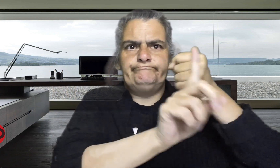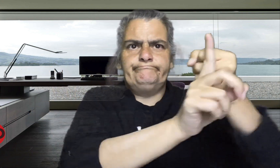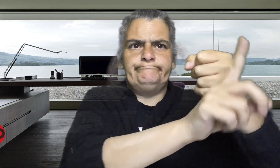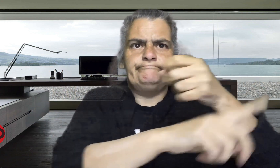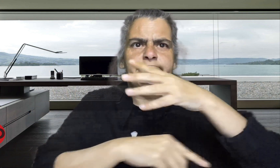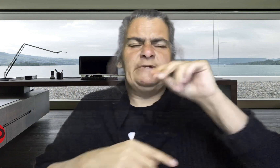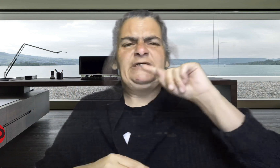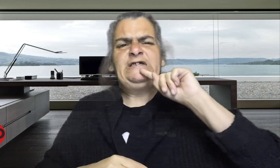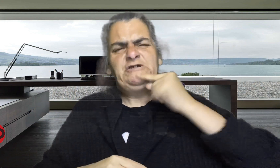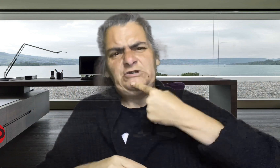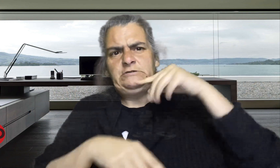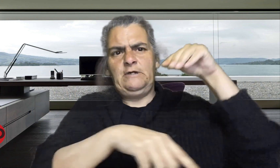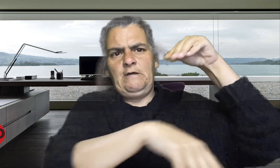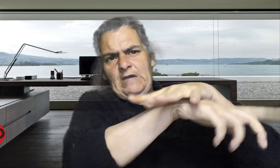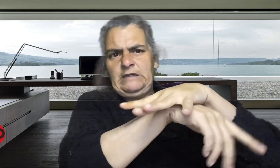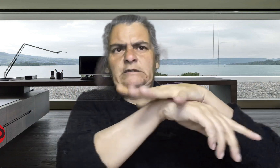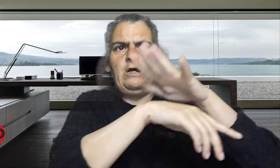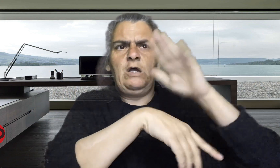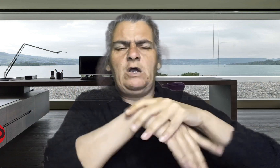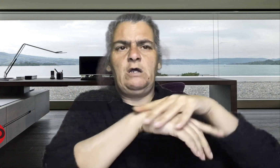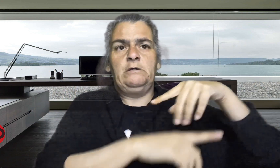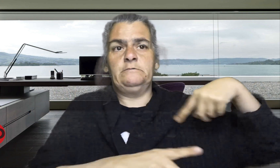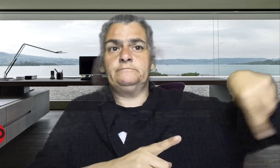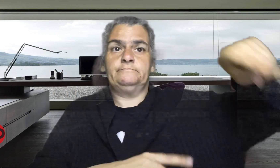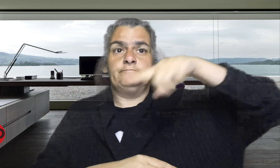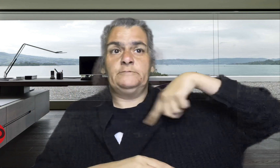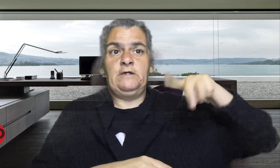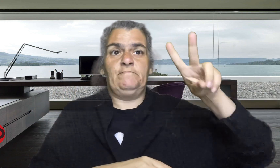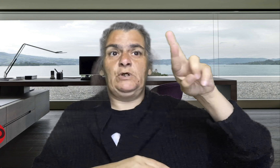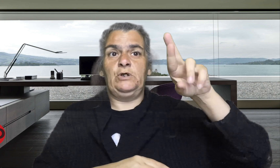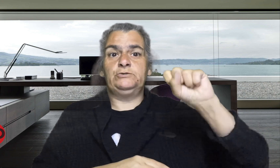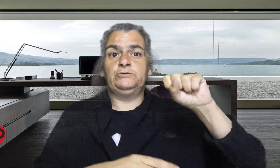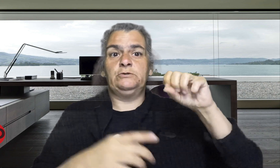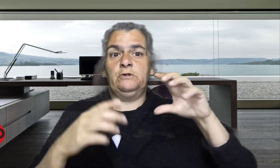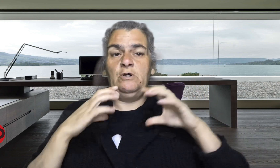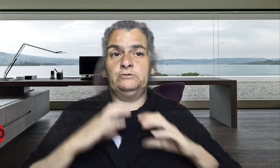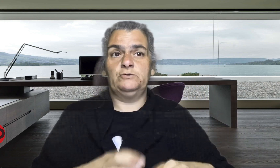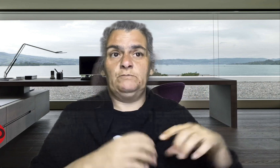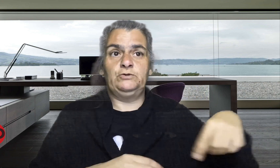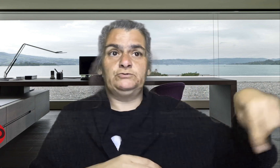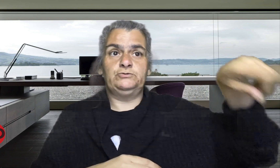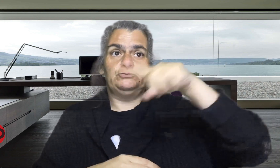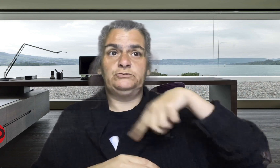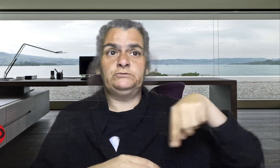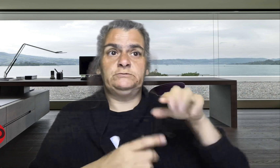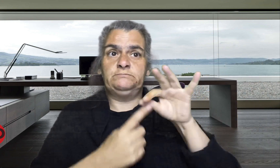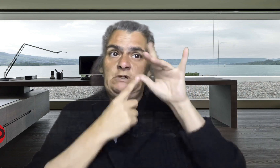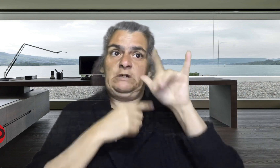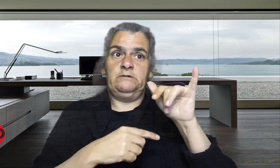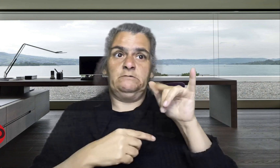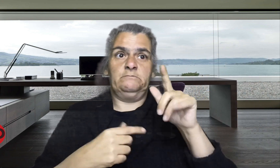critical repercussions and adverse effects on VRS consumers especially